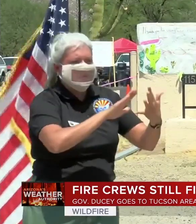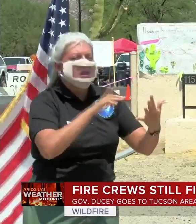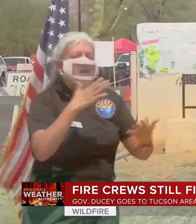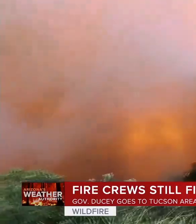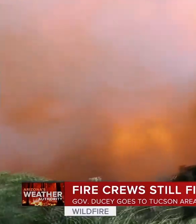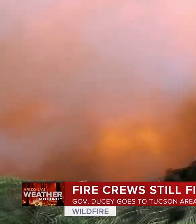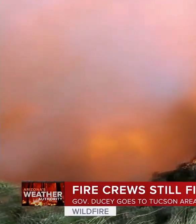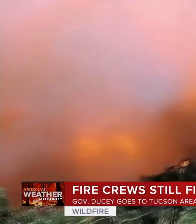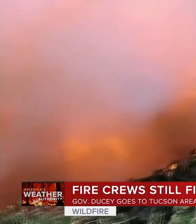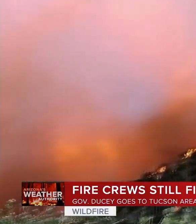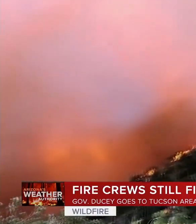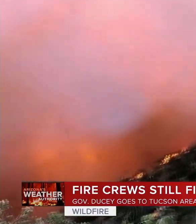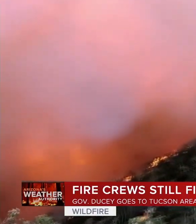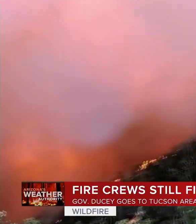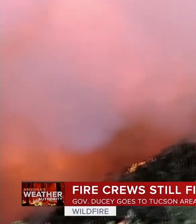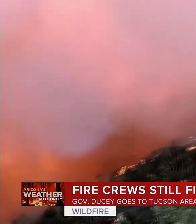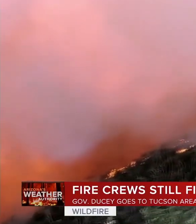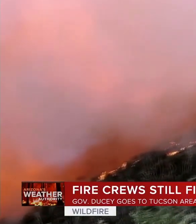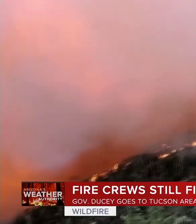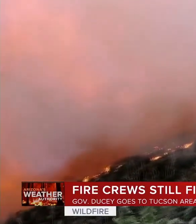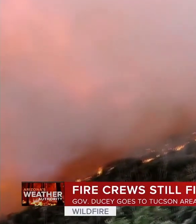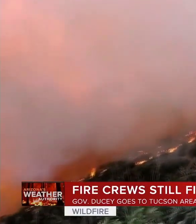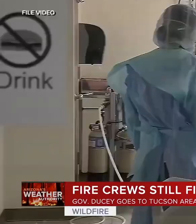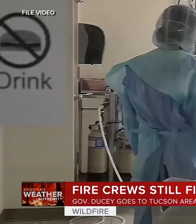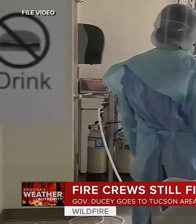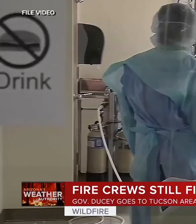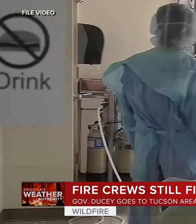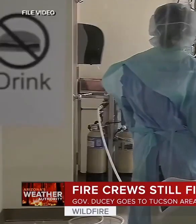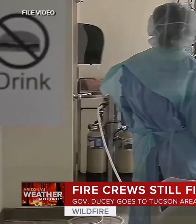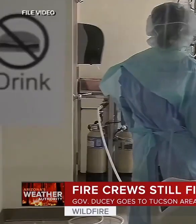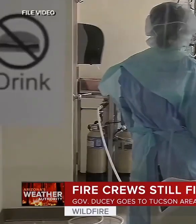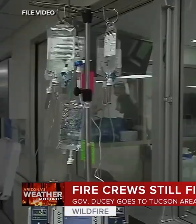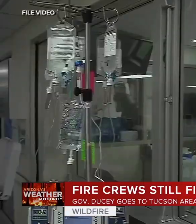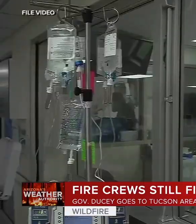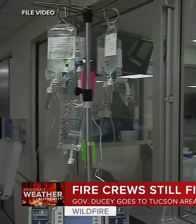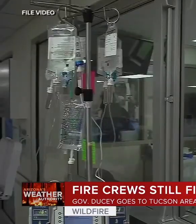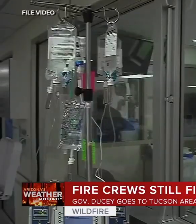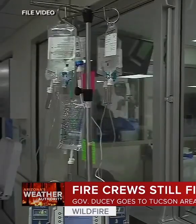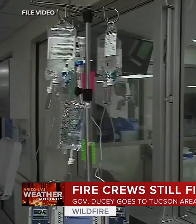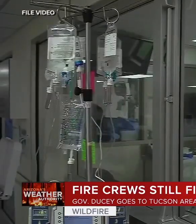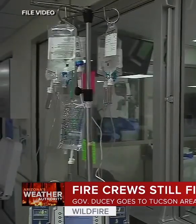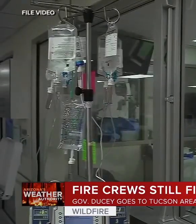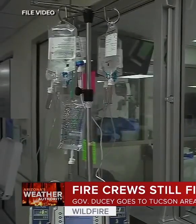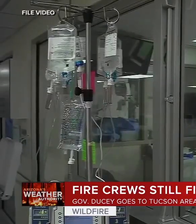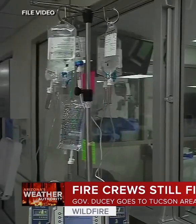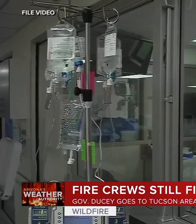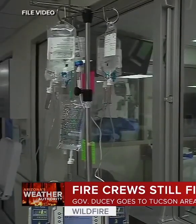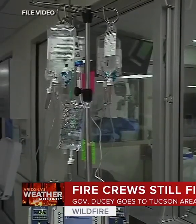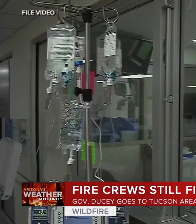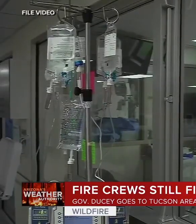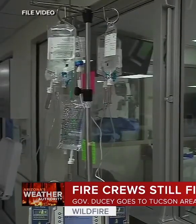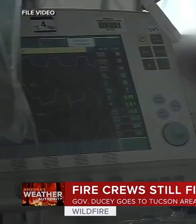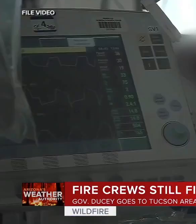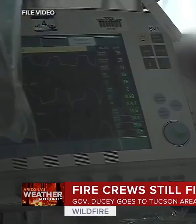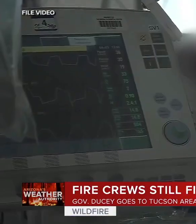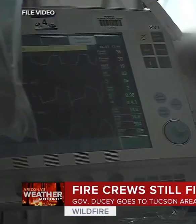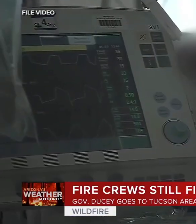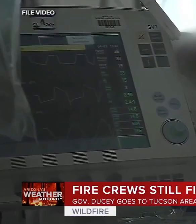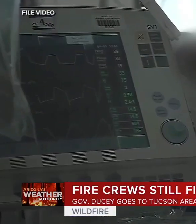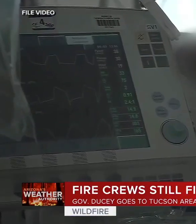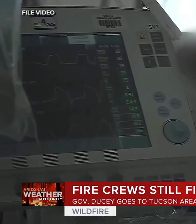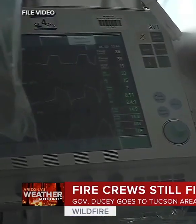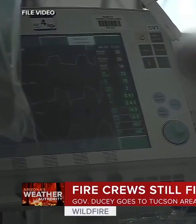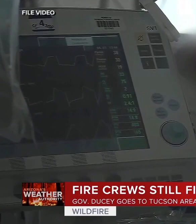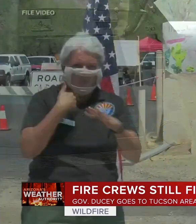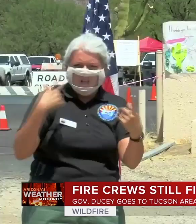SHORT OF A MONSOON BRINGING RAIN, PREVENTION IS STILL KEY.